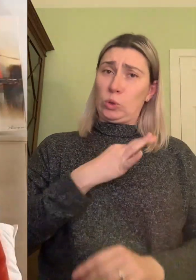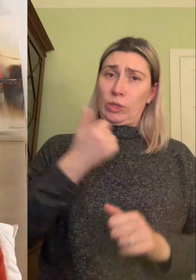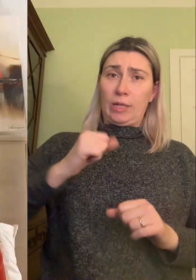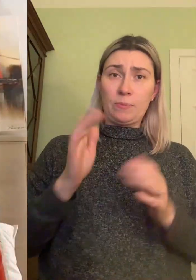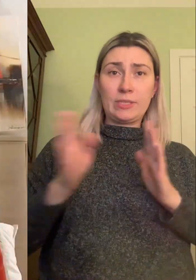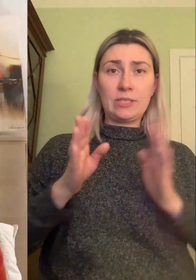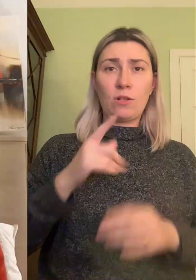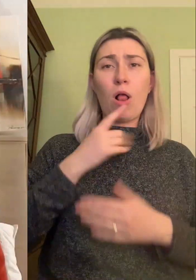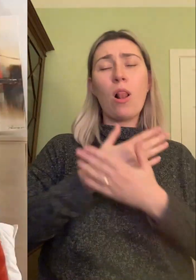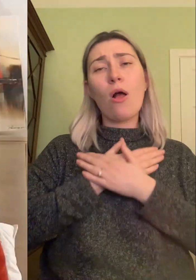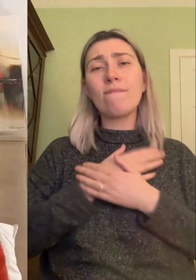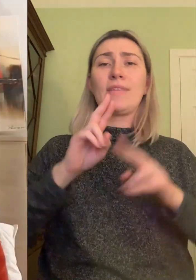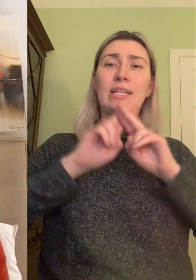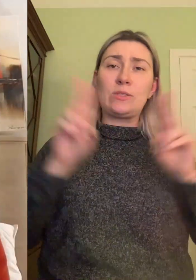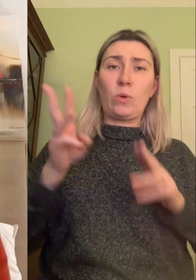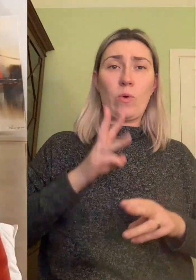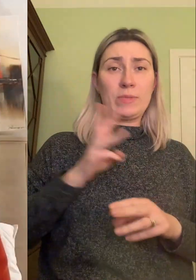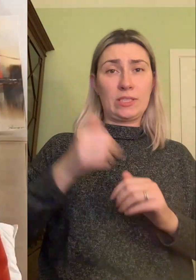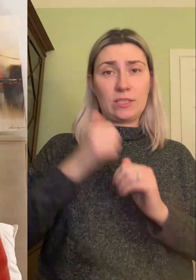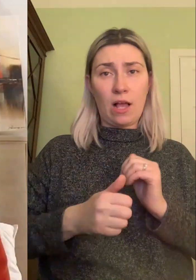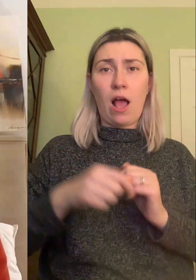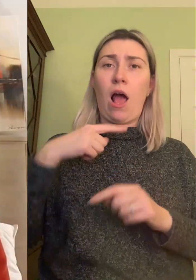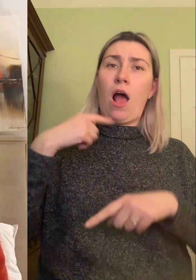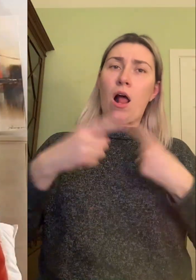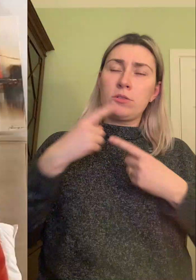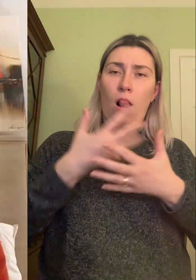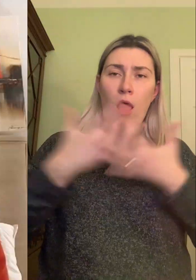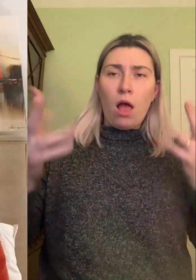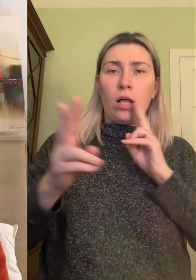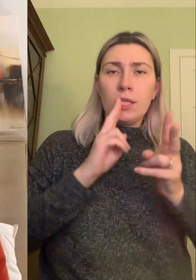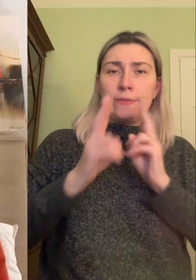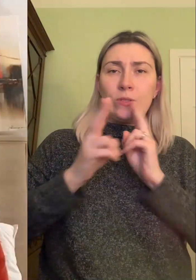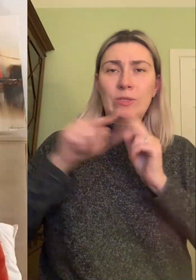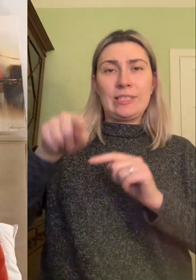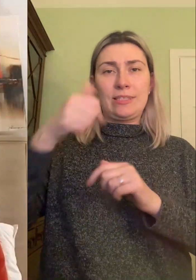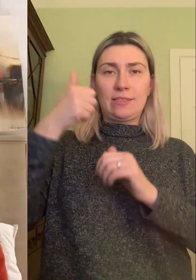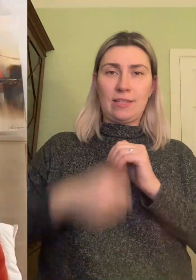I love International Women's Day, and I always do quite a lot of interviews for it,